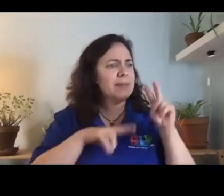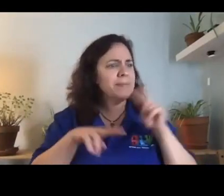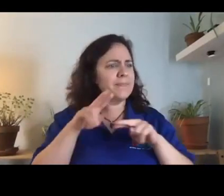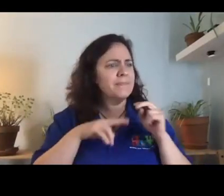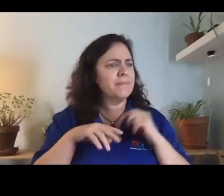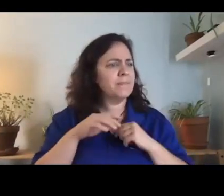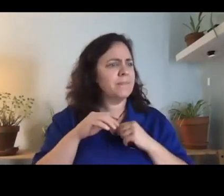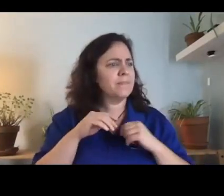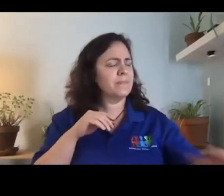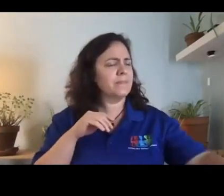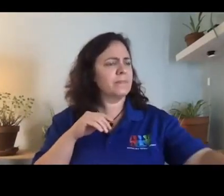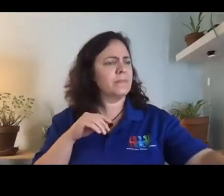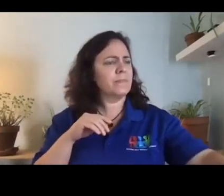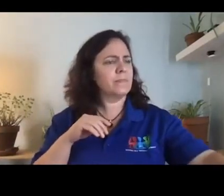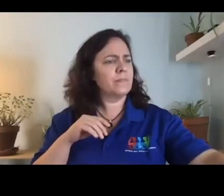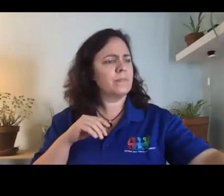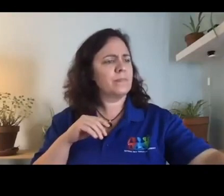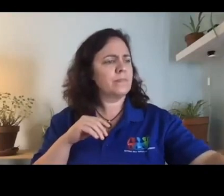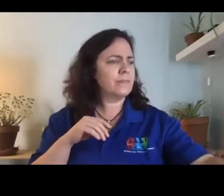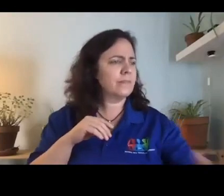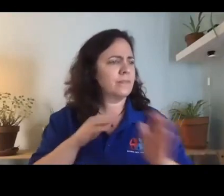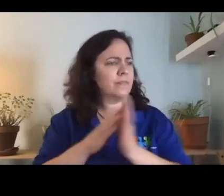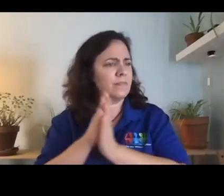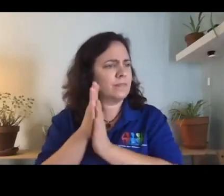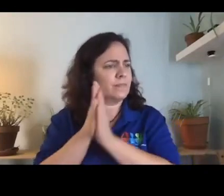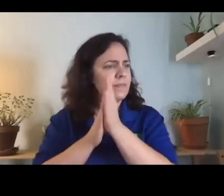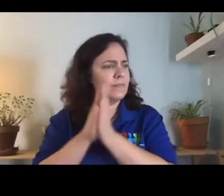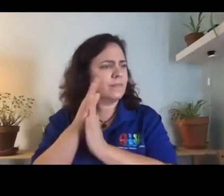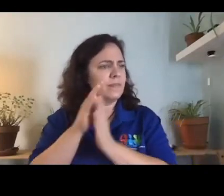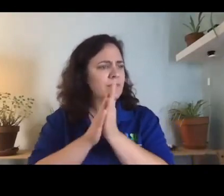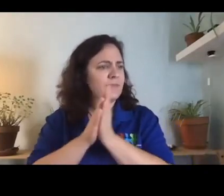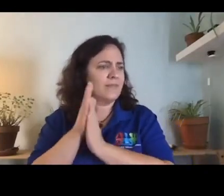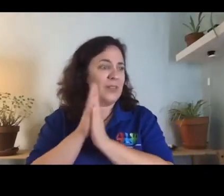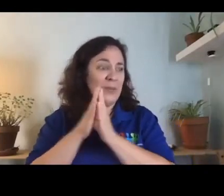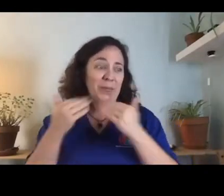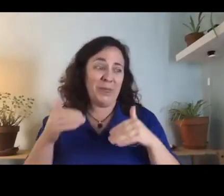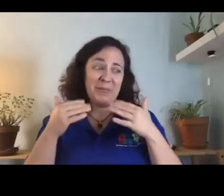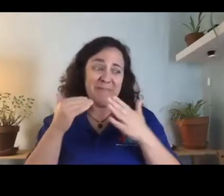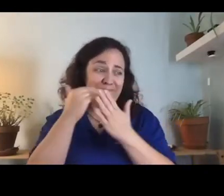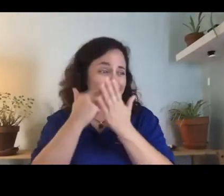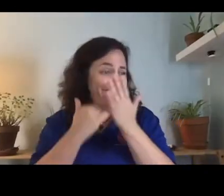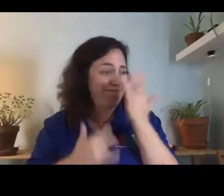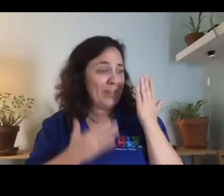> Great, let me look at all of the questions.